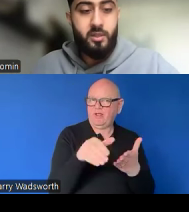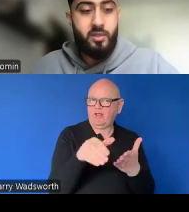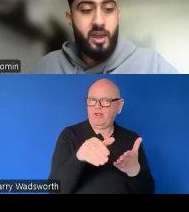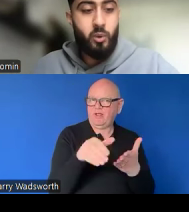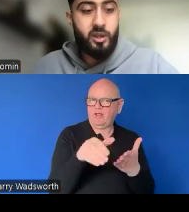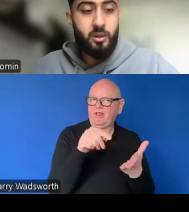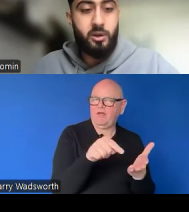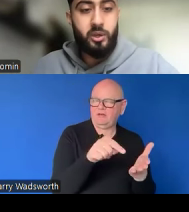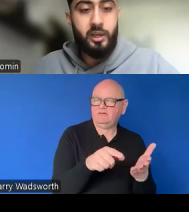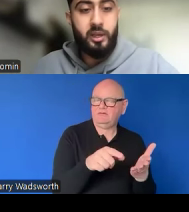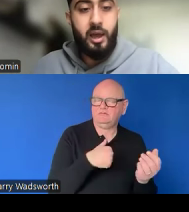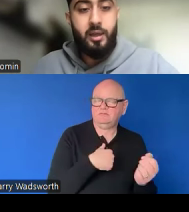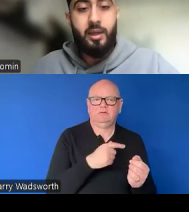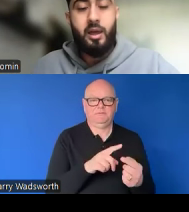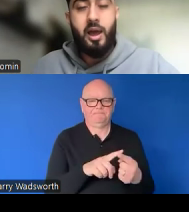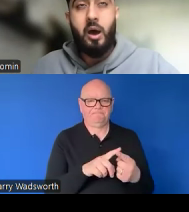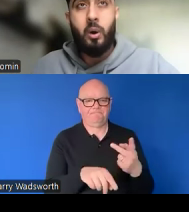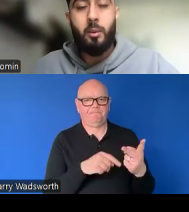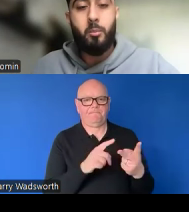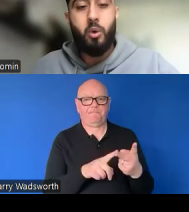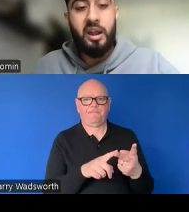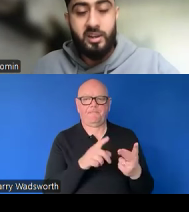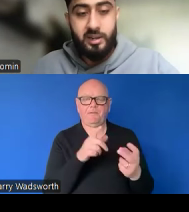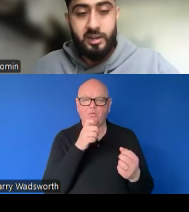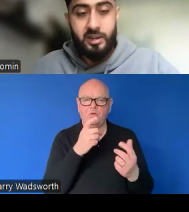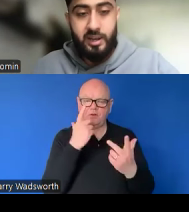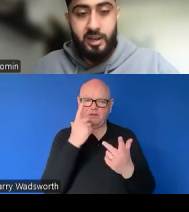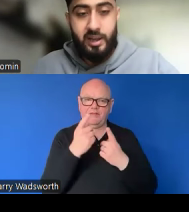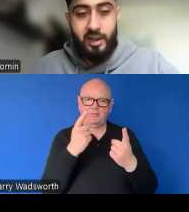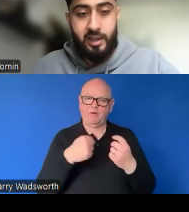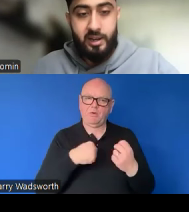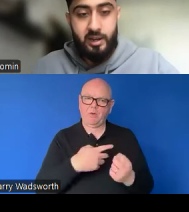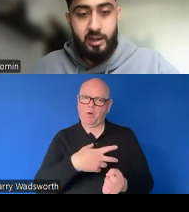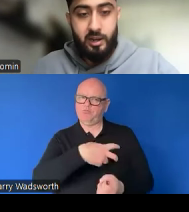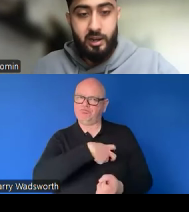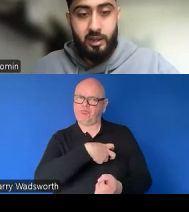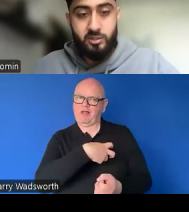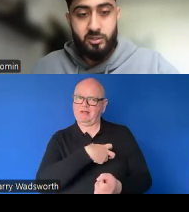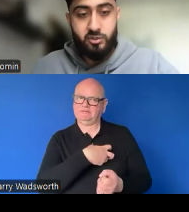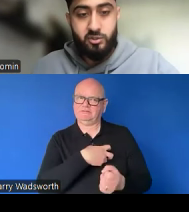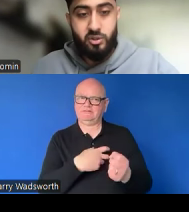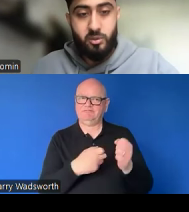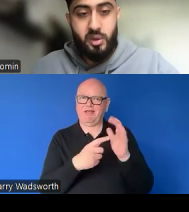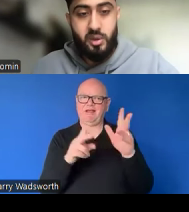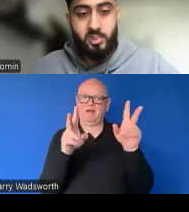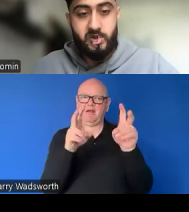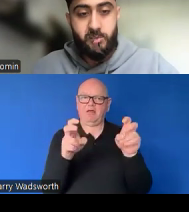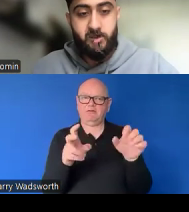Then we're going to be looking at our branded headlines; the best museum ever. That's our brand, so we want to put in our brand.